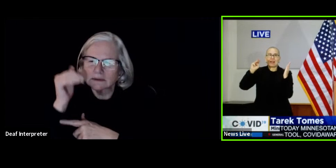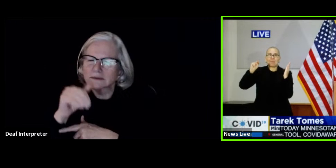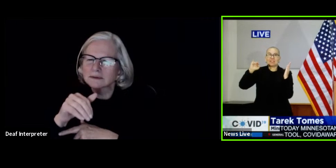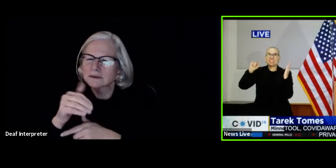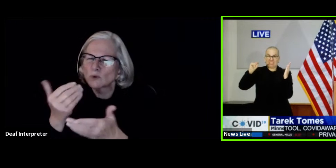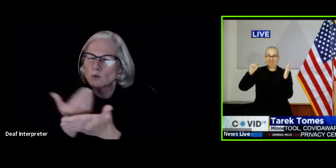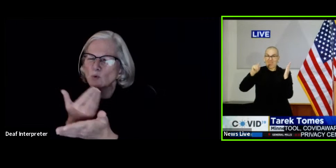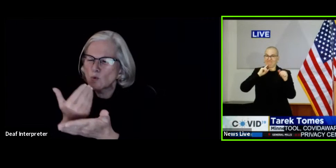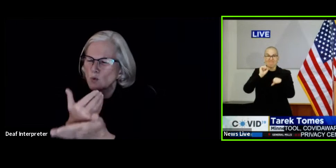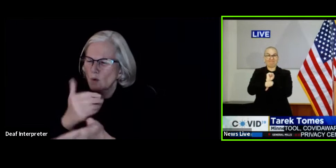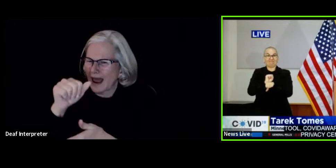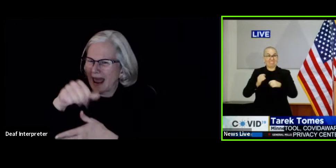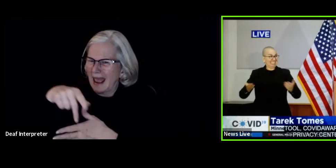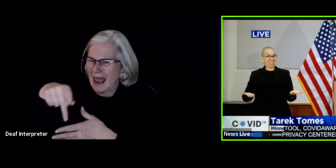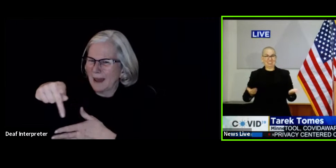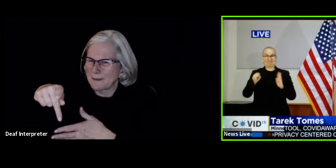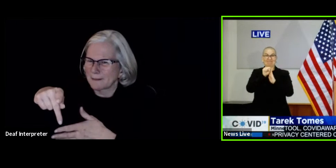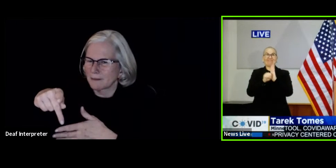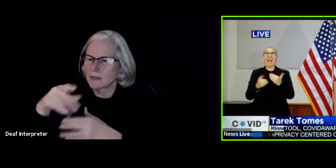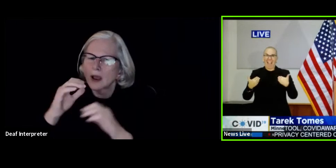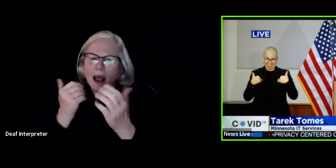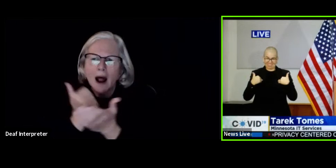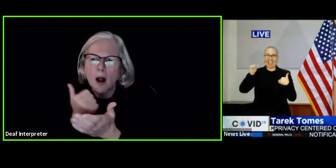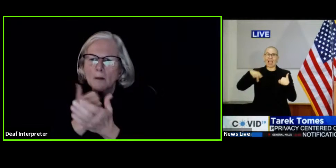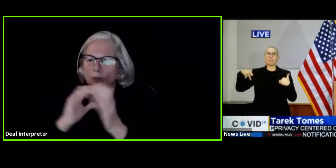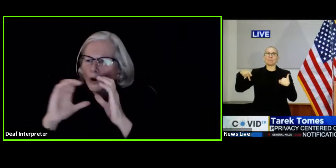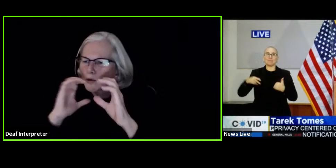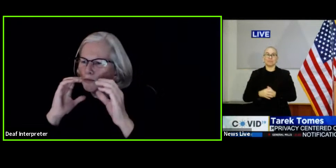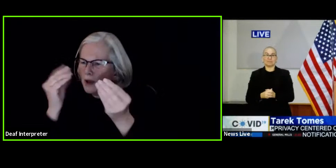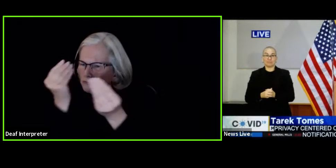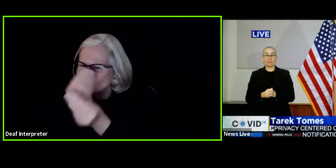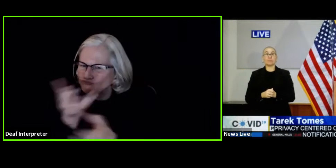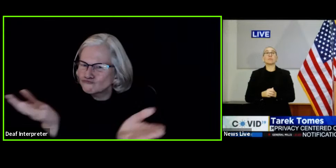US DO JUST THAT. THIS ADDS ANOTHER IMPORTANT TOOL FOR